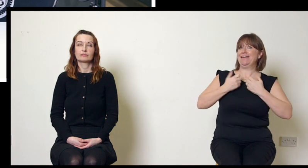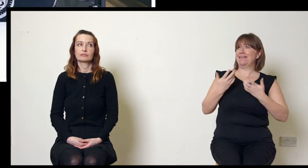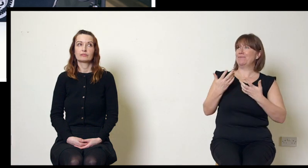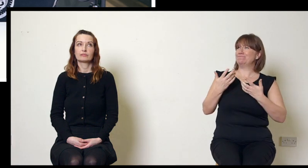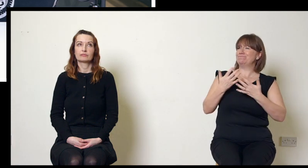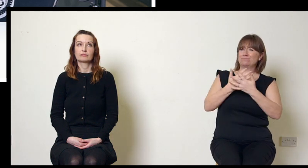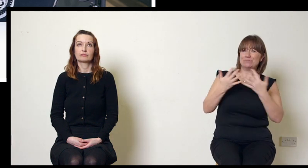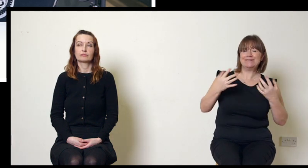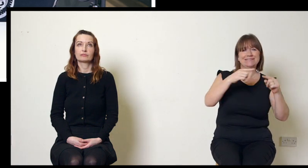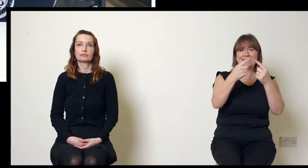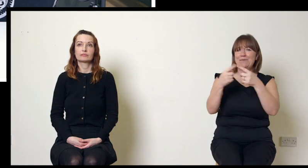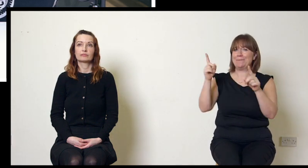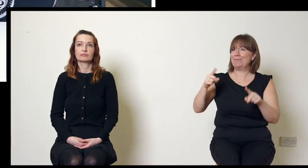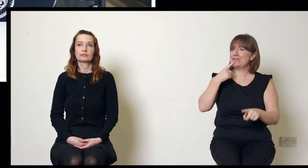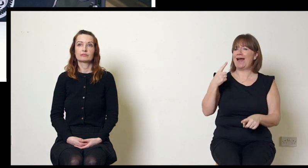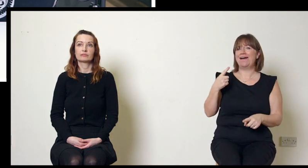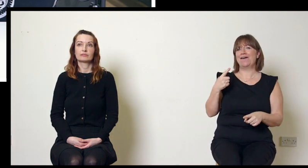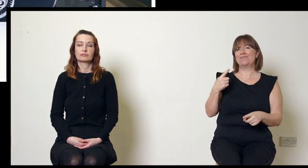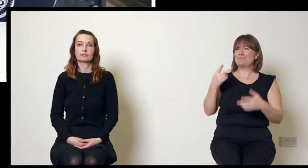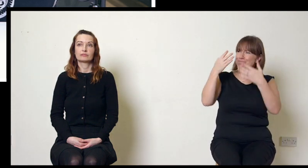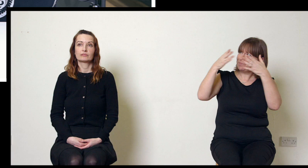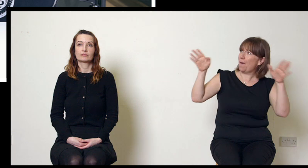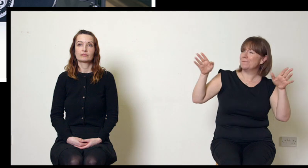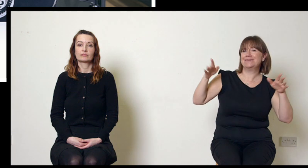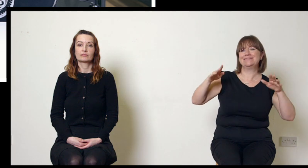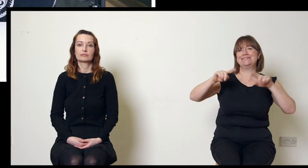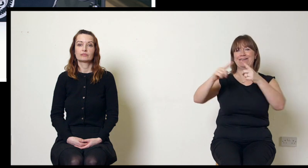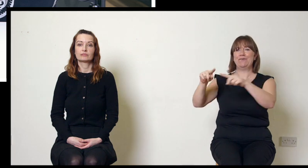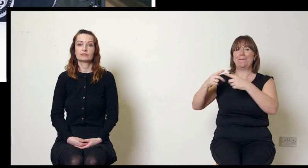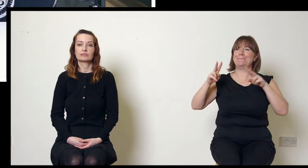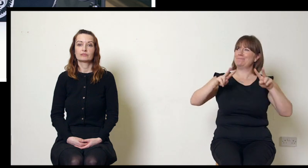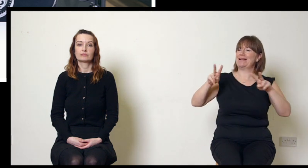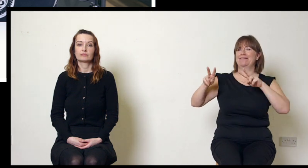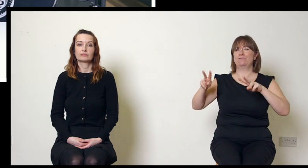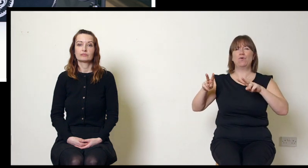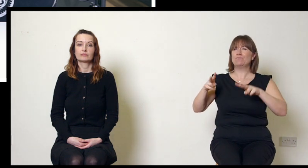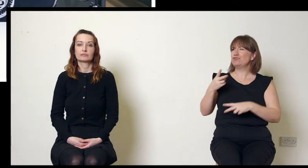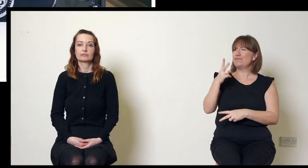who said that it opened up a whole different view on the work. So it wasn't just people who were visually impaired that really appreciated that.